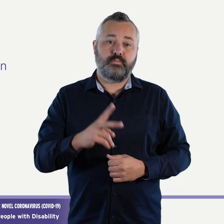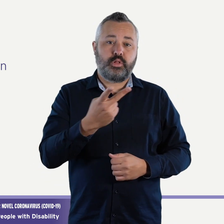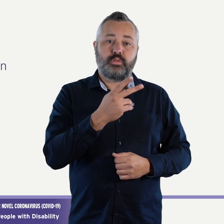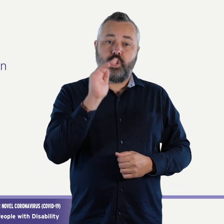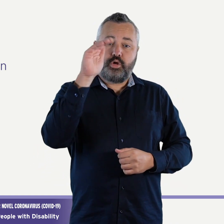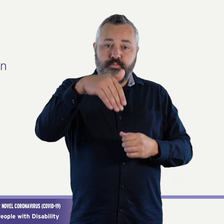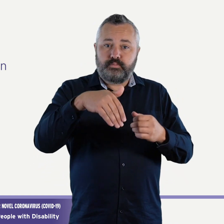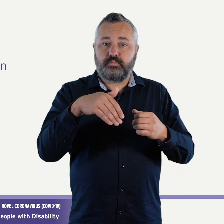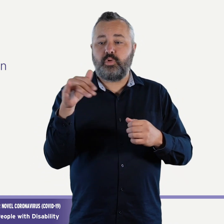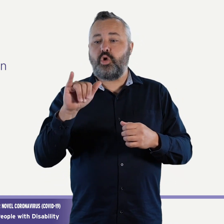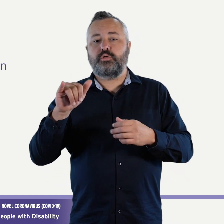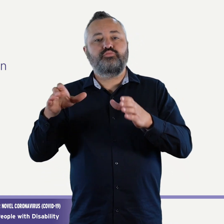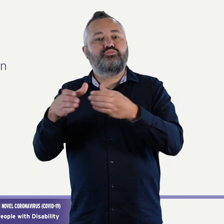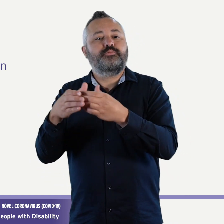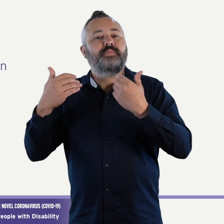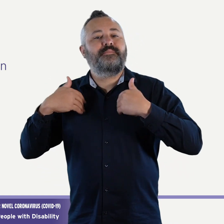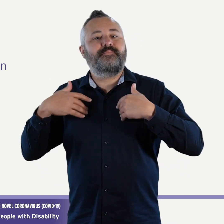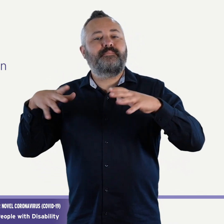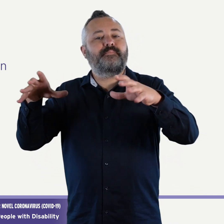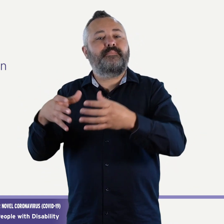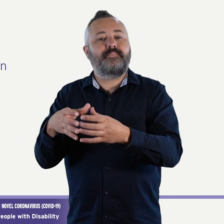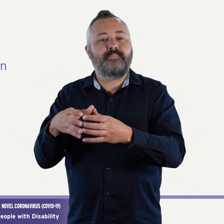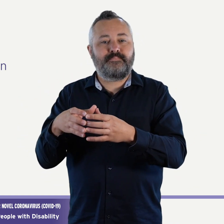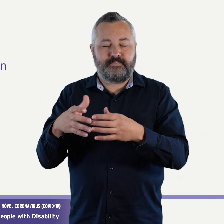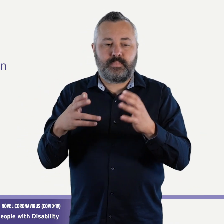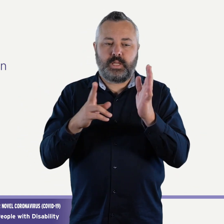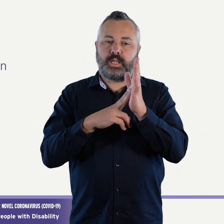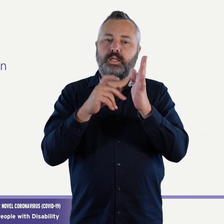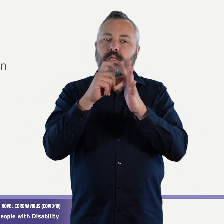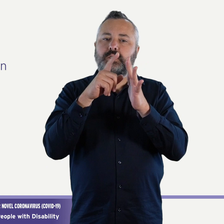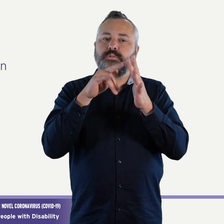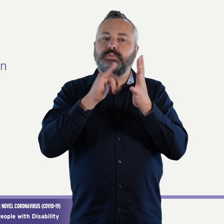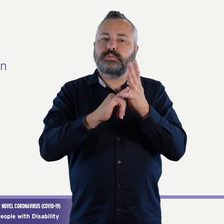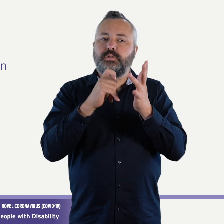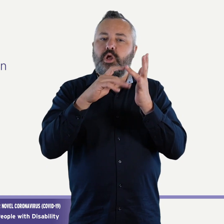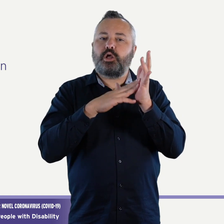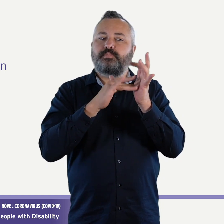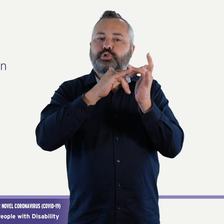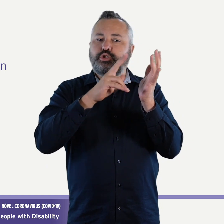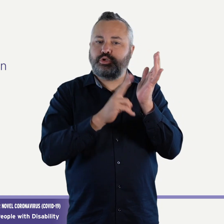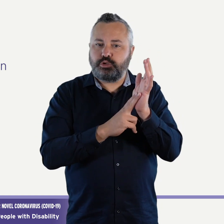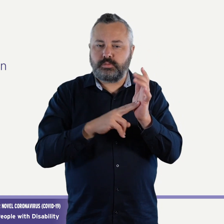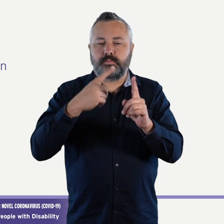This includes domestic and supported living settings. The regulation of supports, such as through the NDIS Commission,